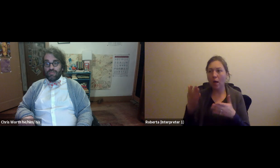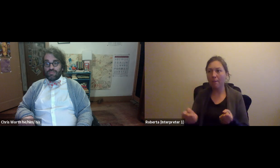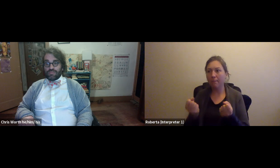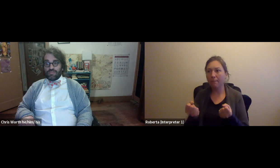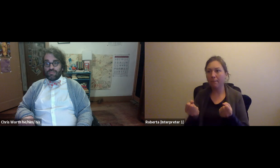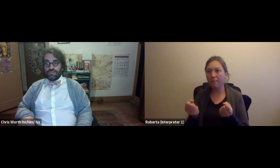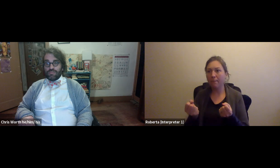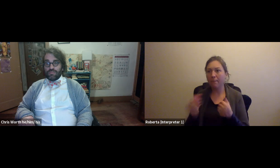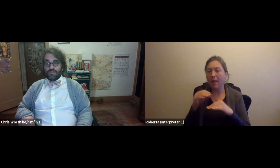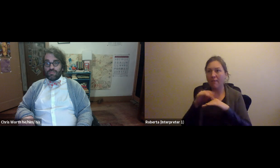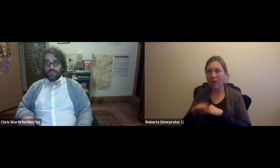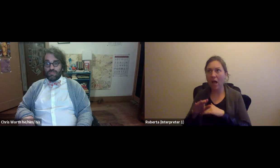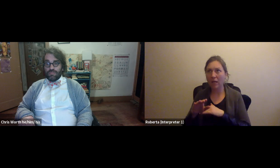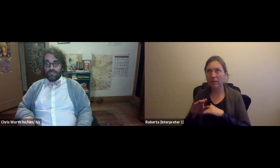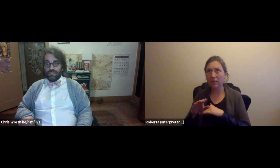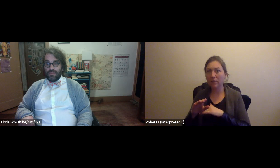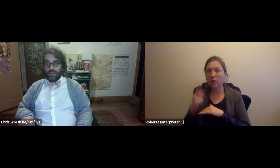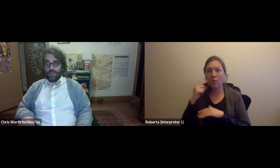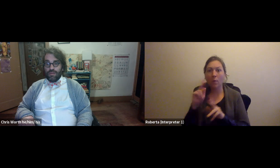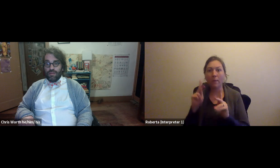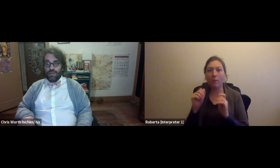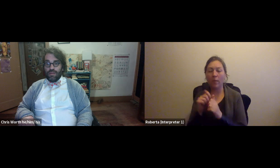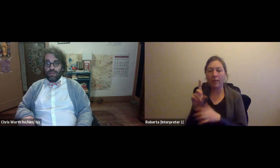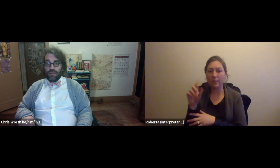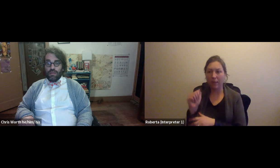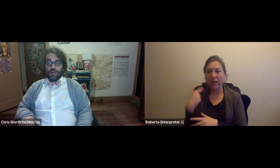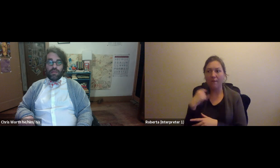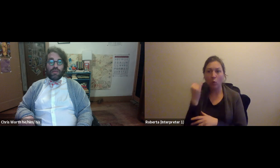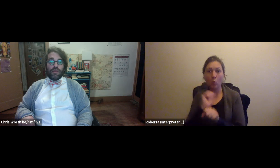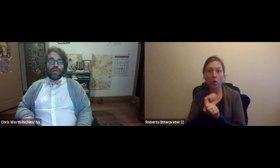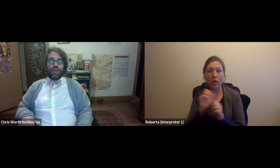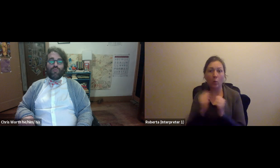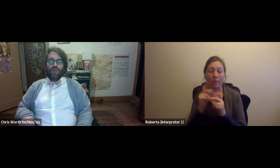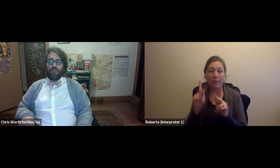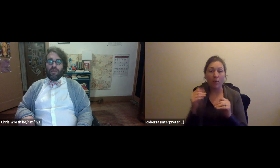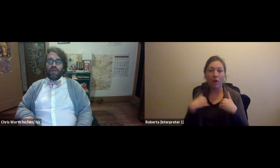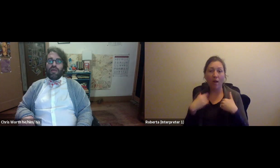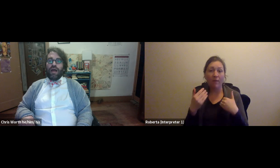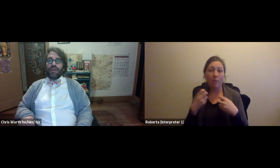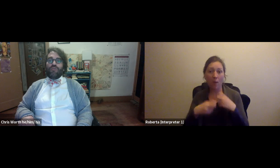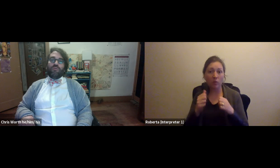I presume when talking about with gender and sexual identity? >>SPEAKER Well I know that we